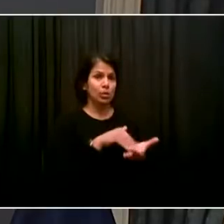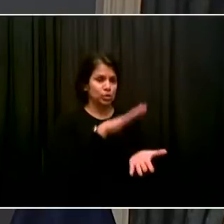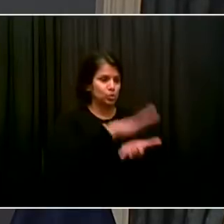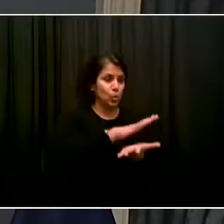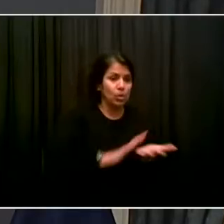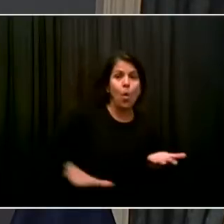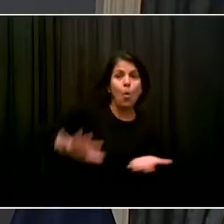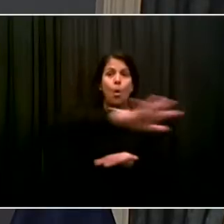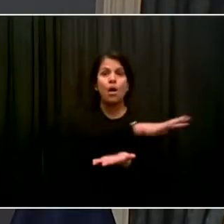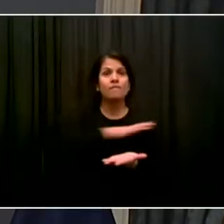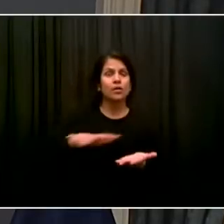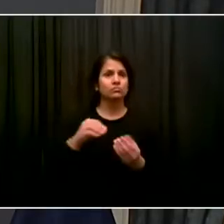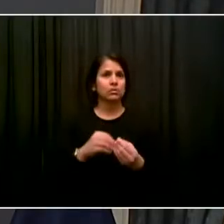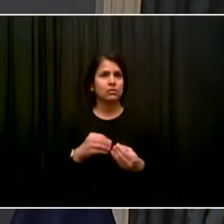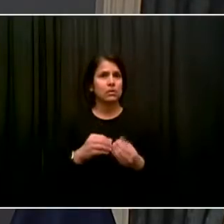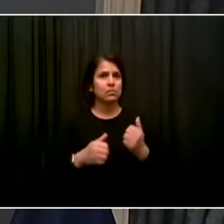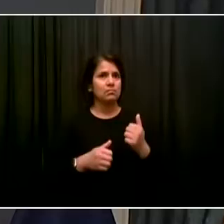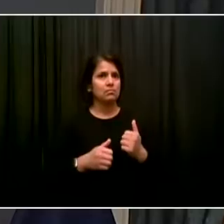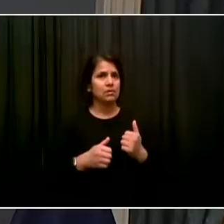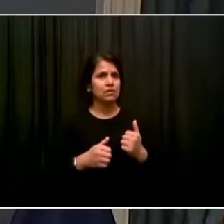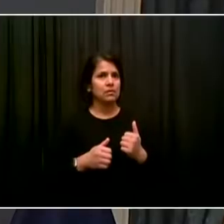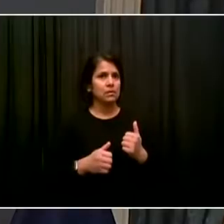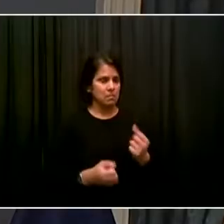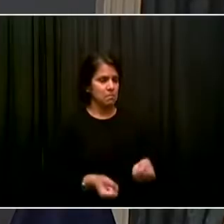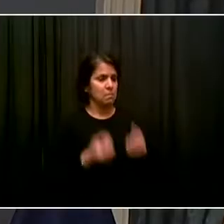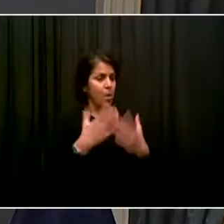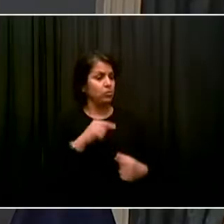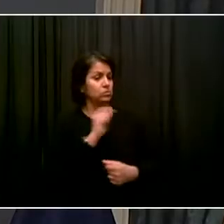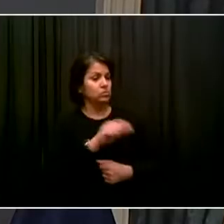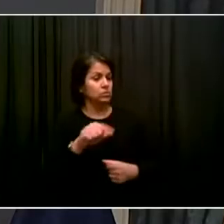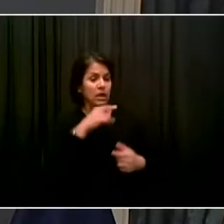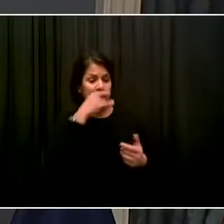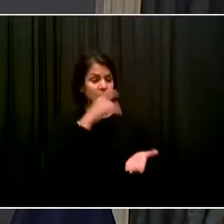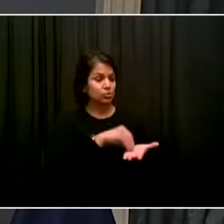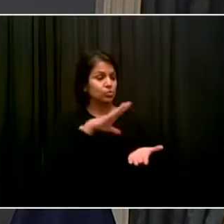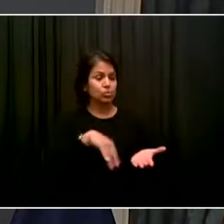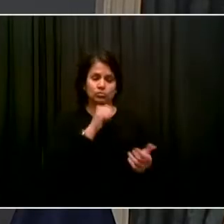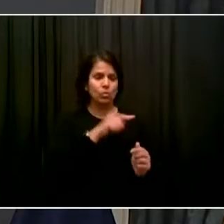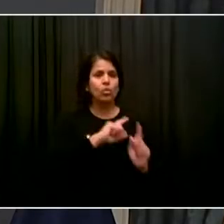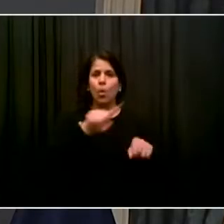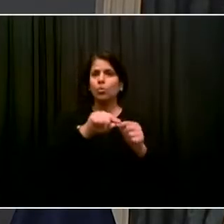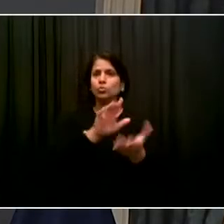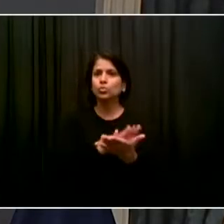FIGURE WAS 75% SCHOOL ATTENDAE NCON IFRDAY. THAT